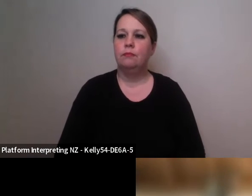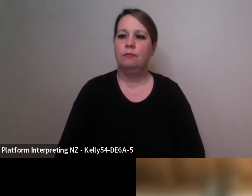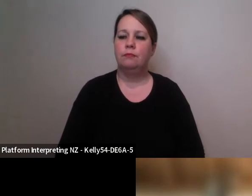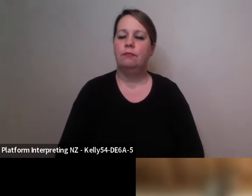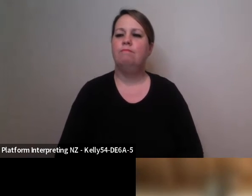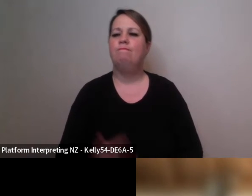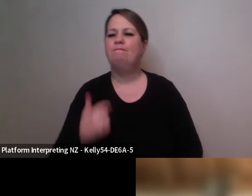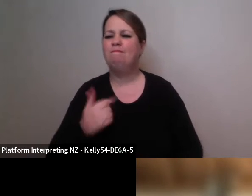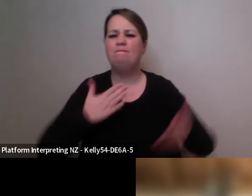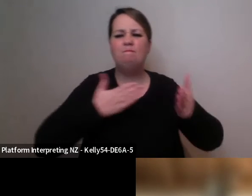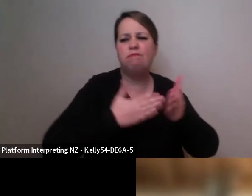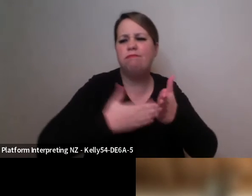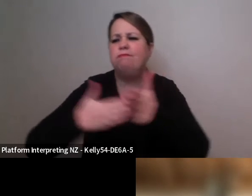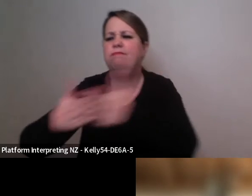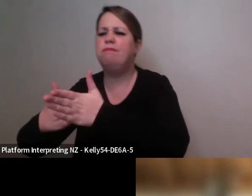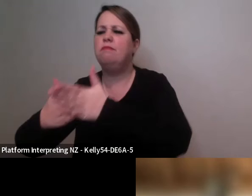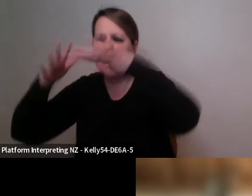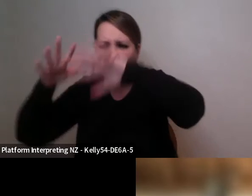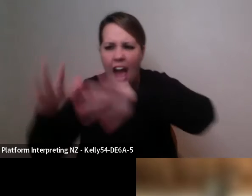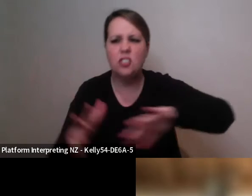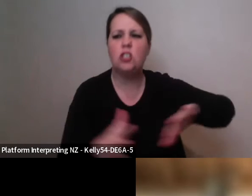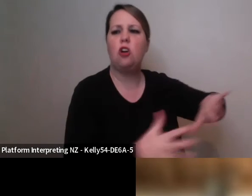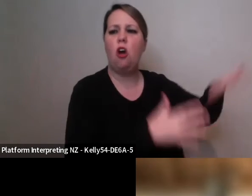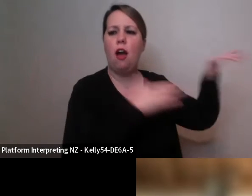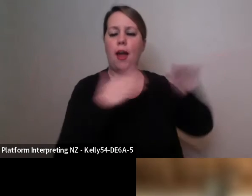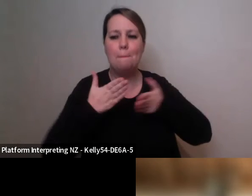Kia turuki whakataha ai Kia turuki whakataha ai